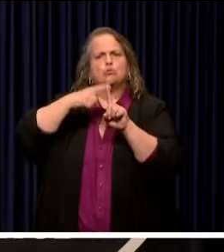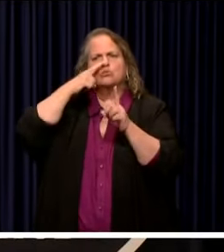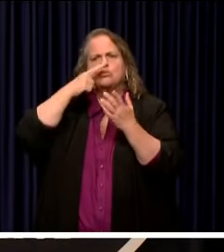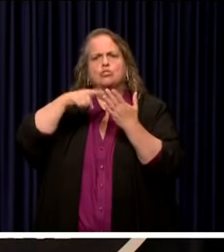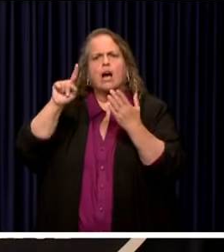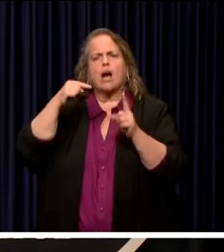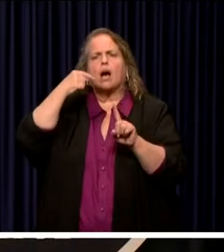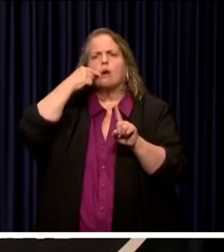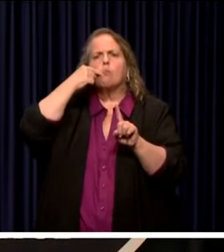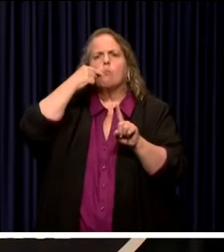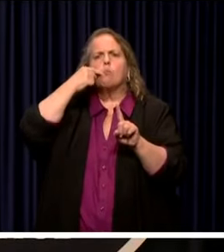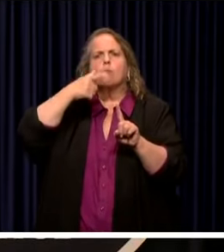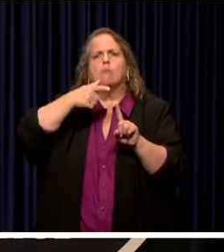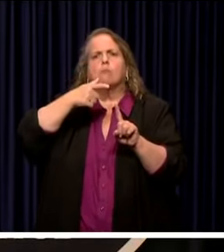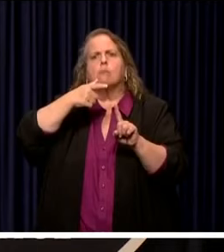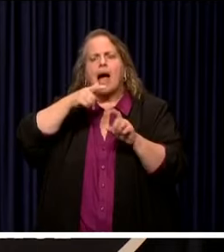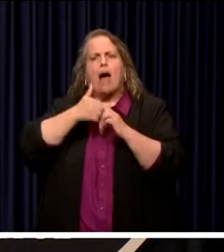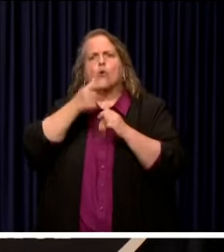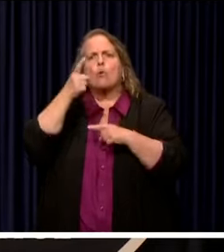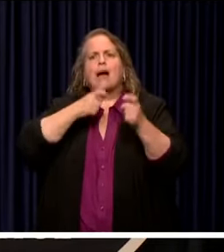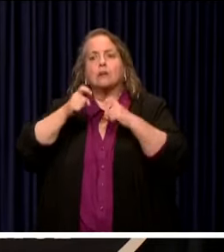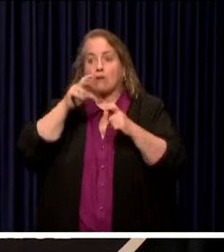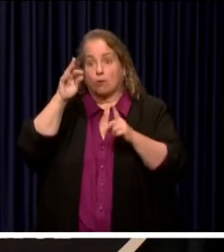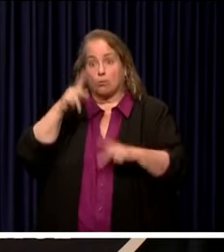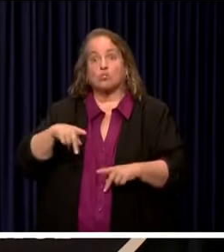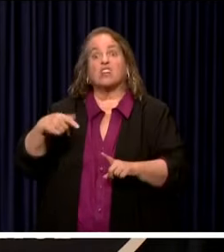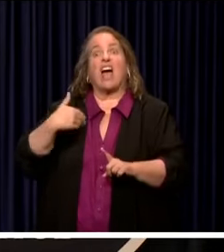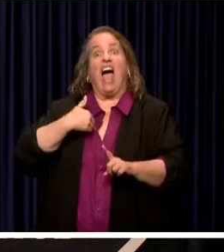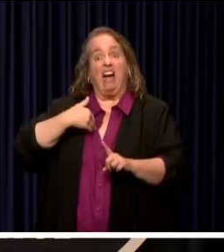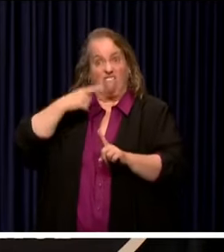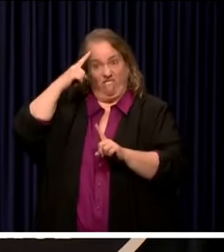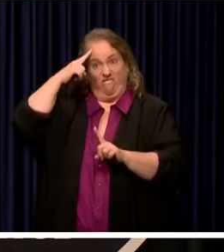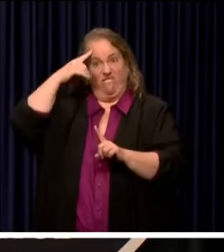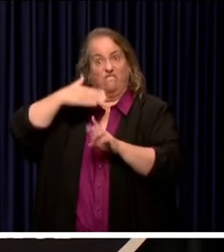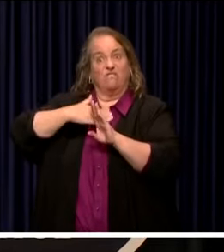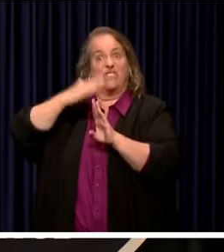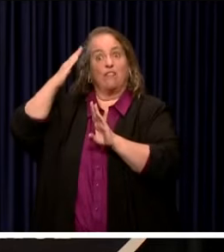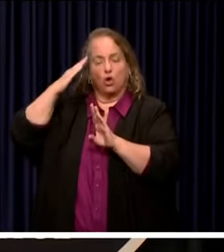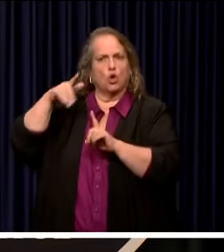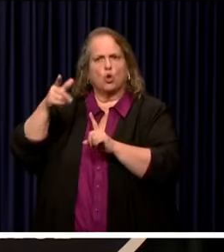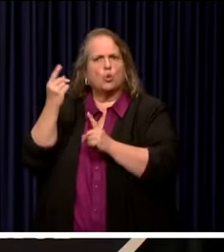EMPLOYEE GROUPS, WE'RE GOING TO BE MEETING THIS WEEK TALKING, OF